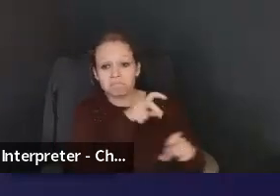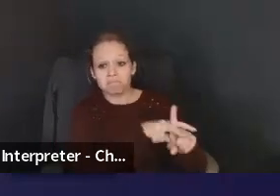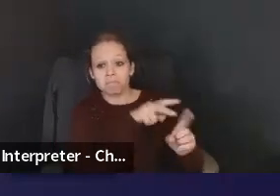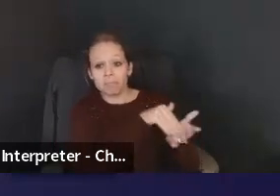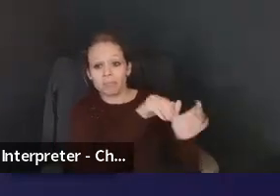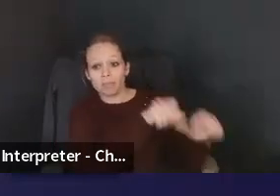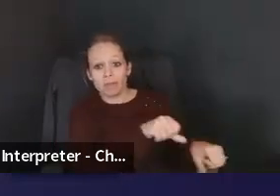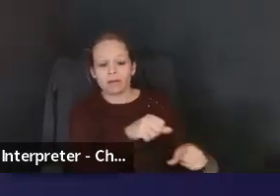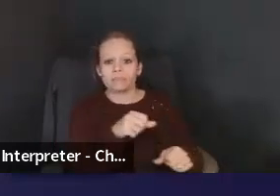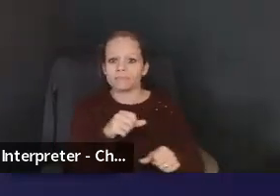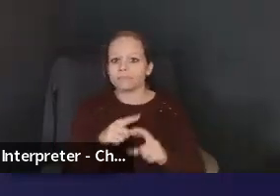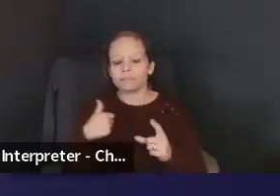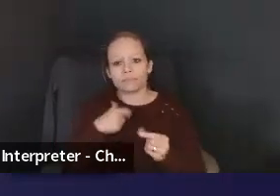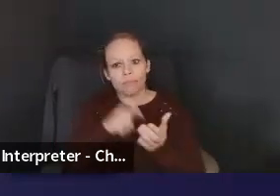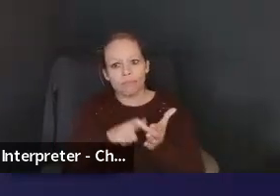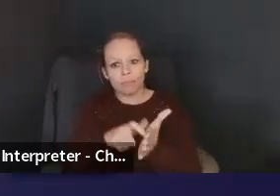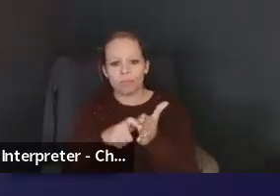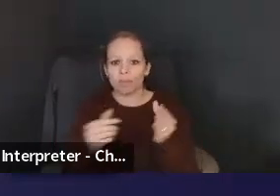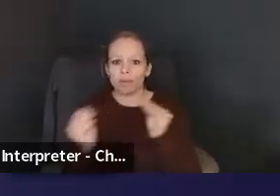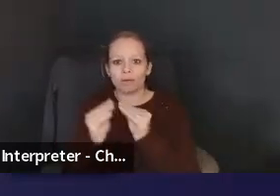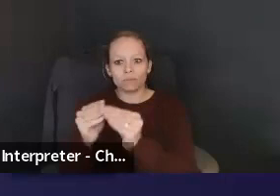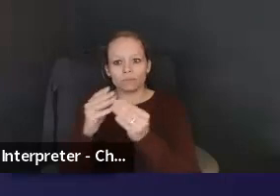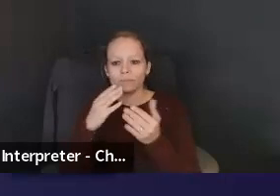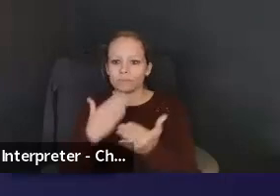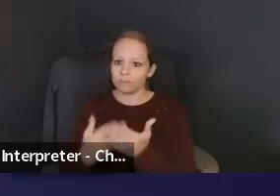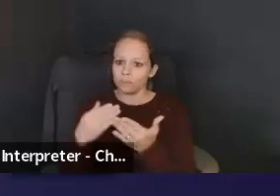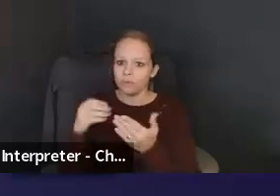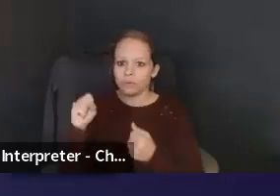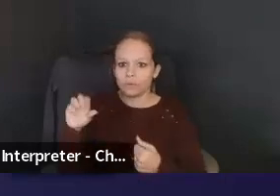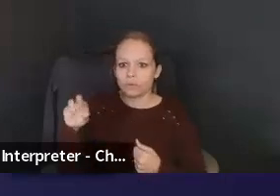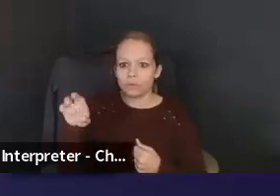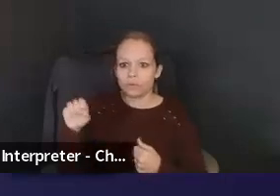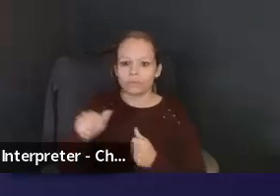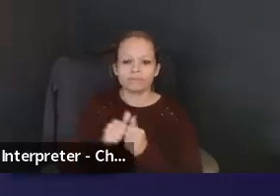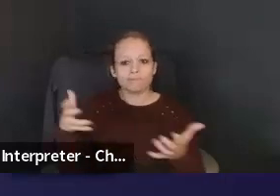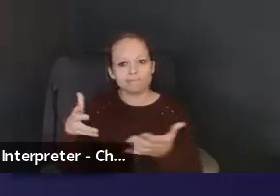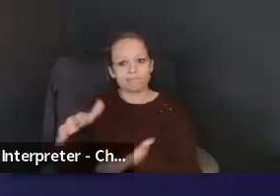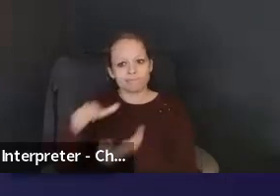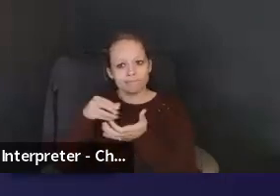phenomenon of good scores that don't end up being funded and our colleagues around the country have